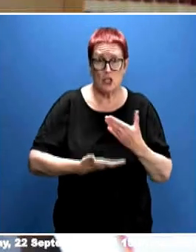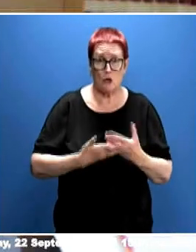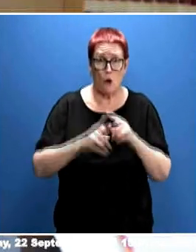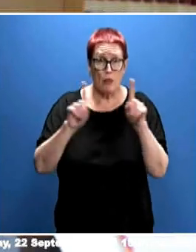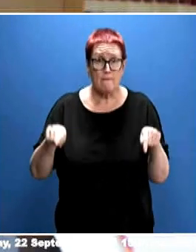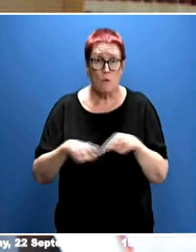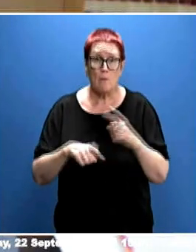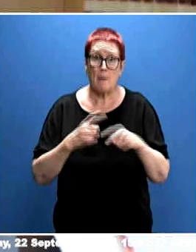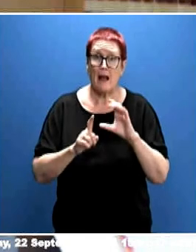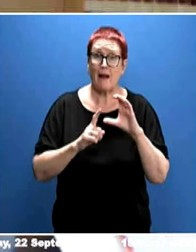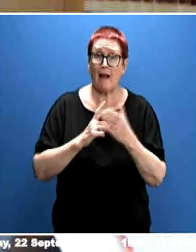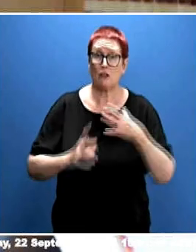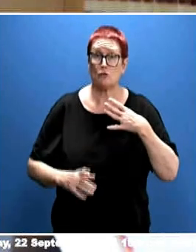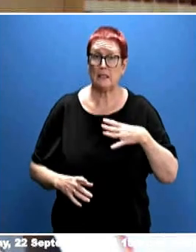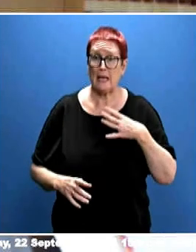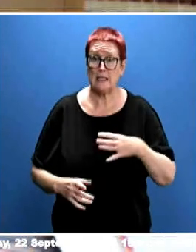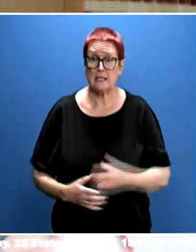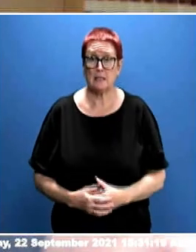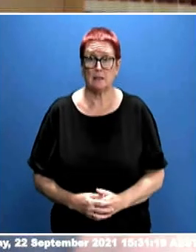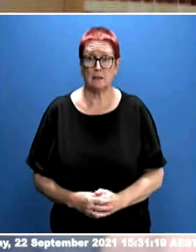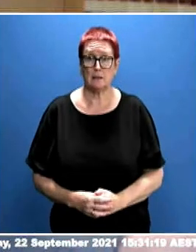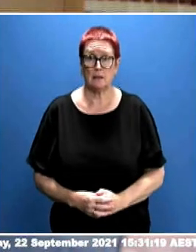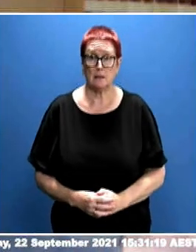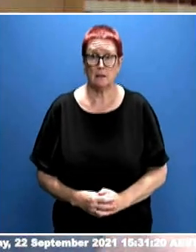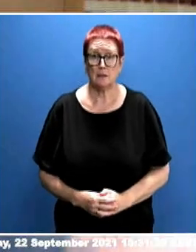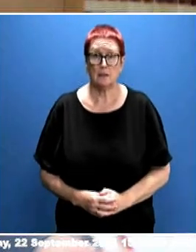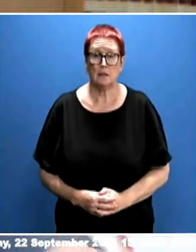It doesn't necessarily quote --- Sorry, I just want to understand this.